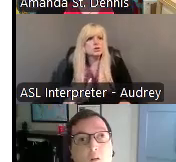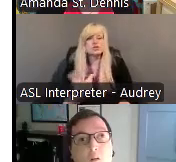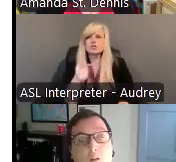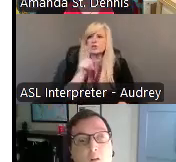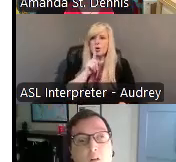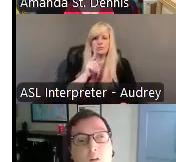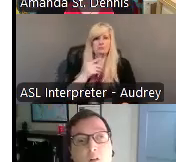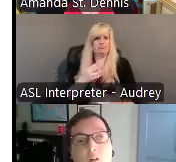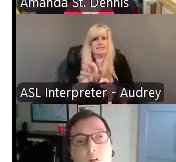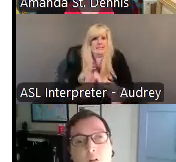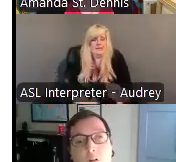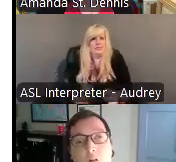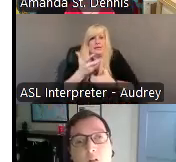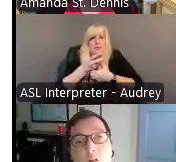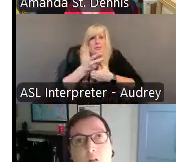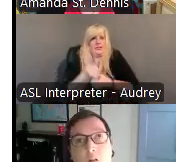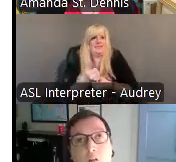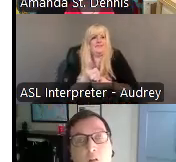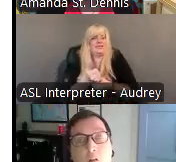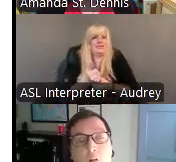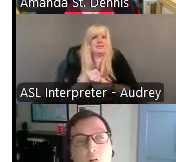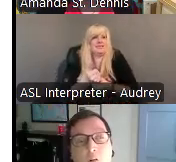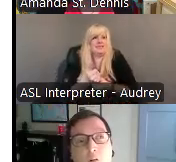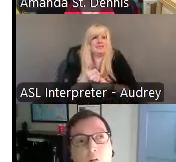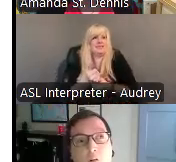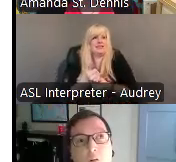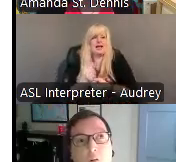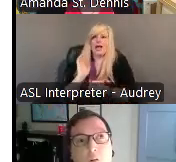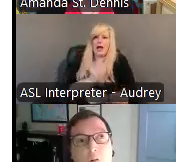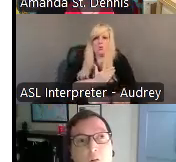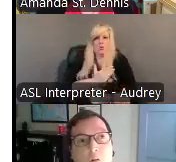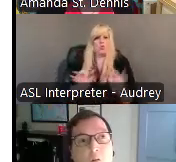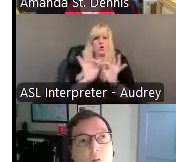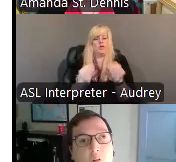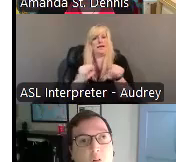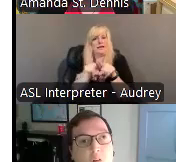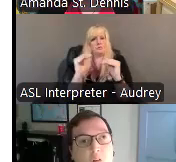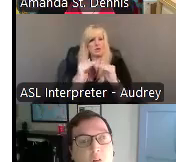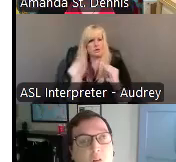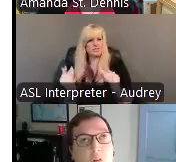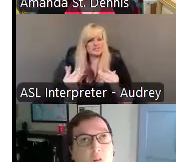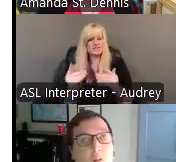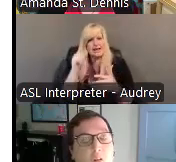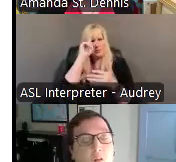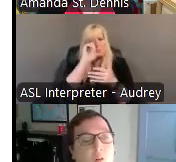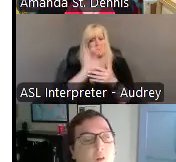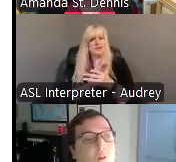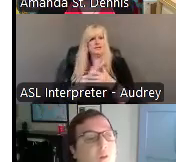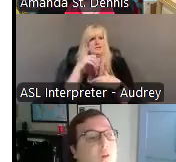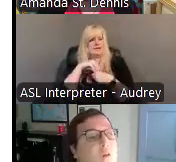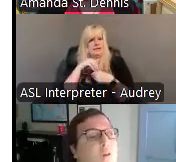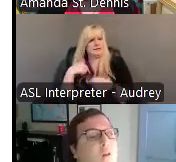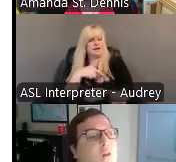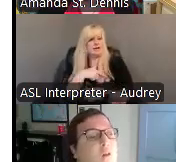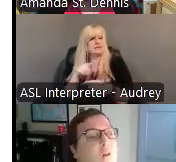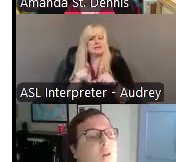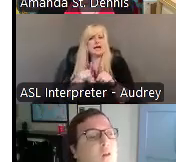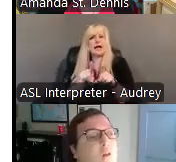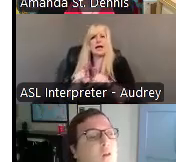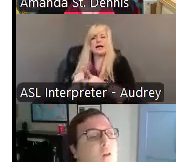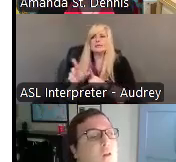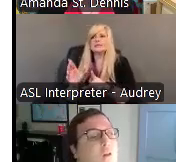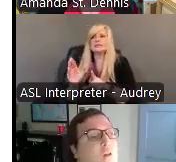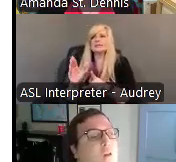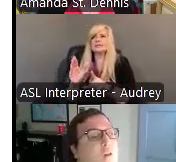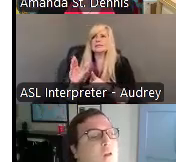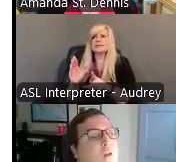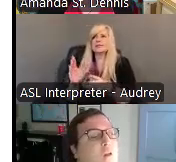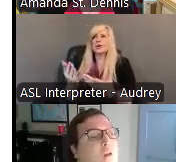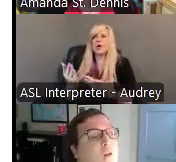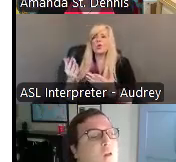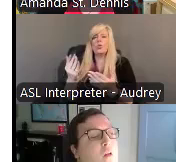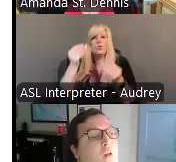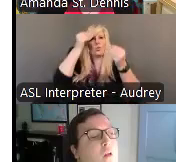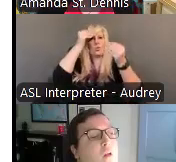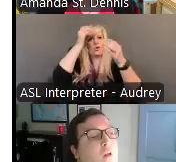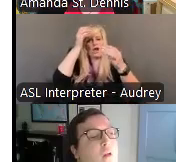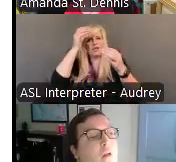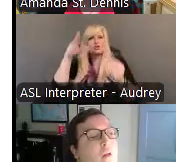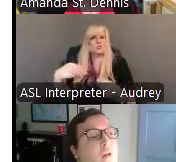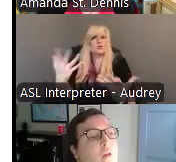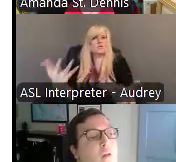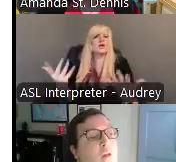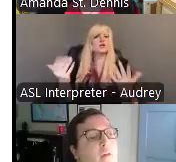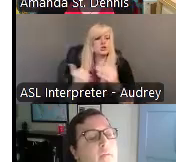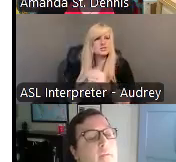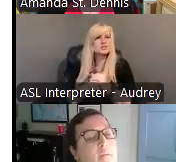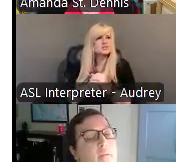worth as creators and as knowledge providers and translators and that this was a valuable